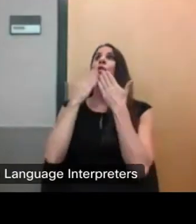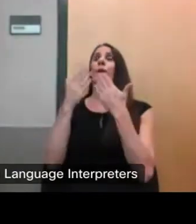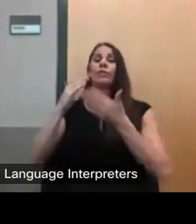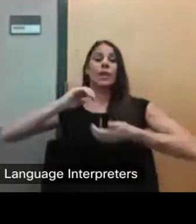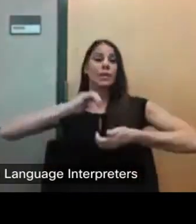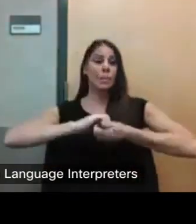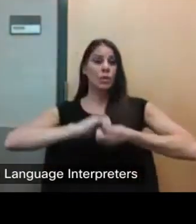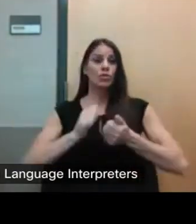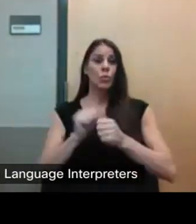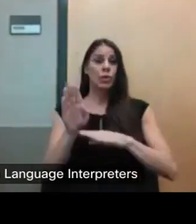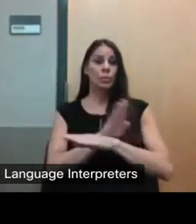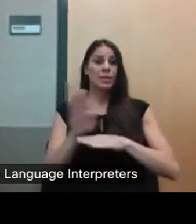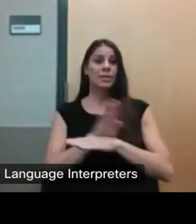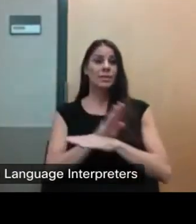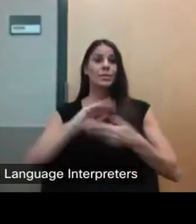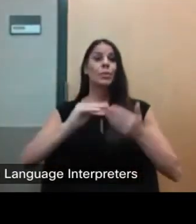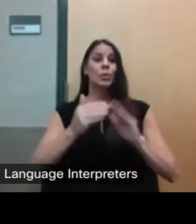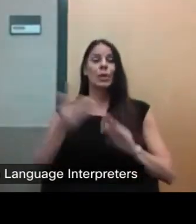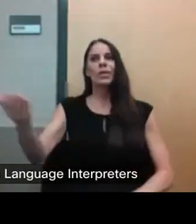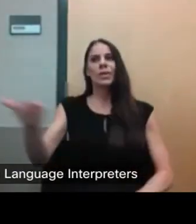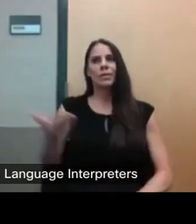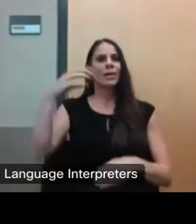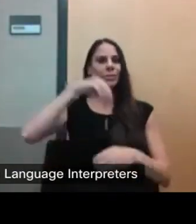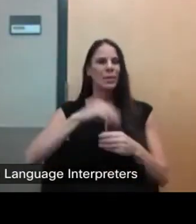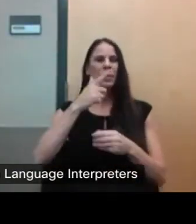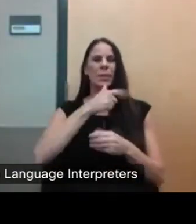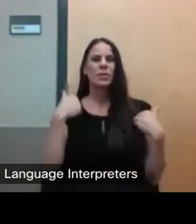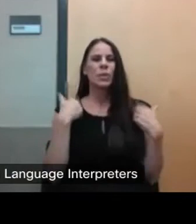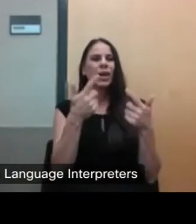community was invited to that table, because obviously we had a a large stakeholder audience,